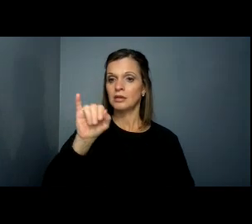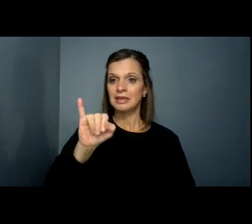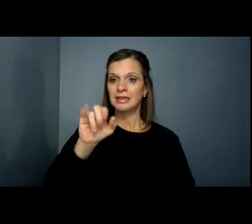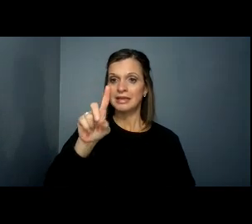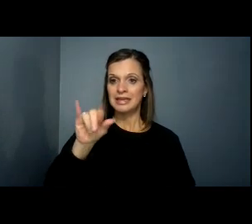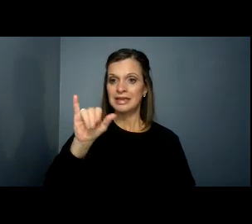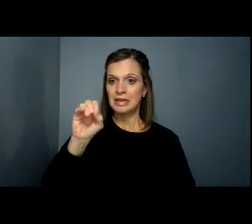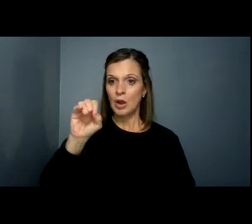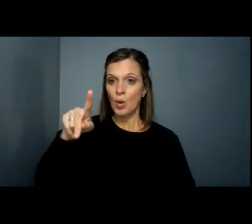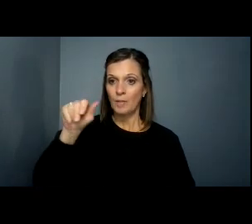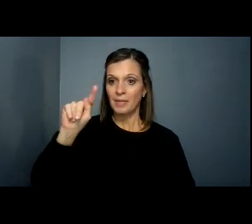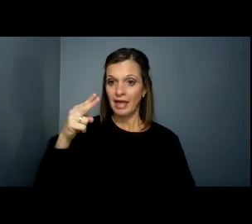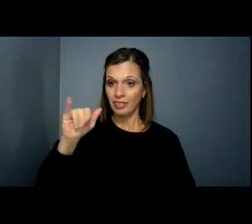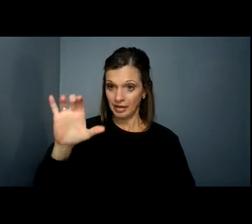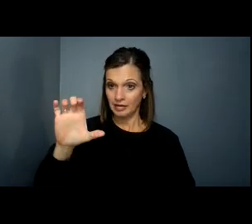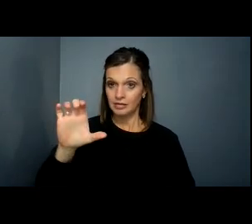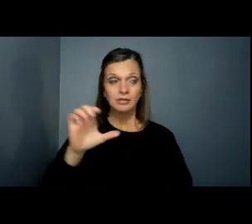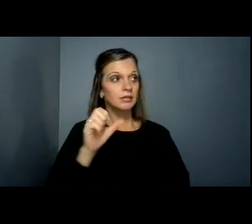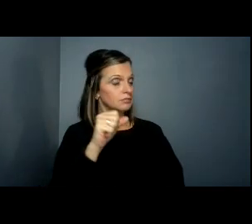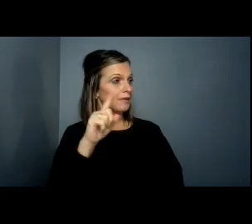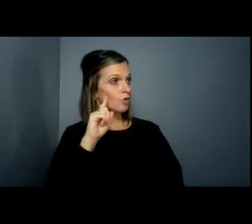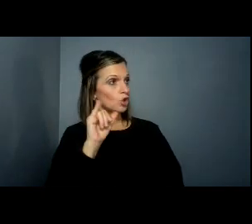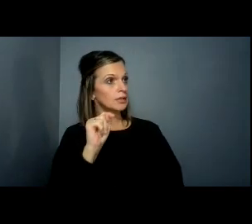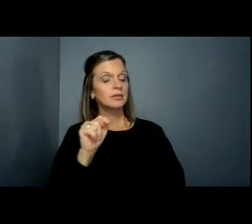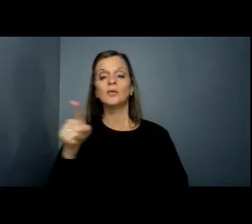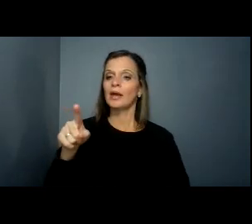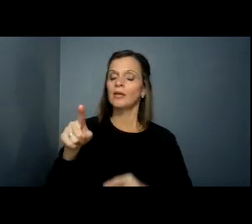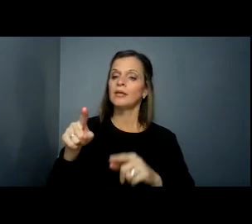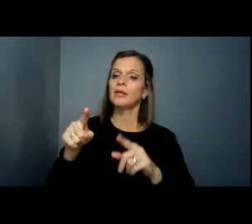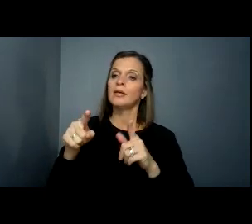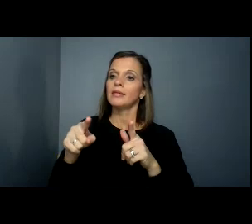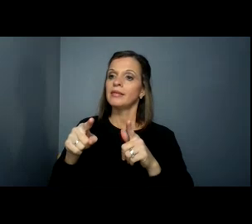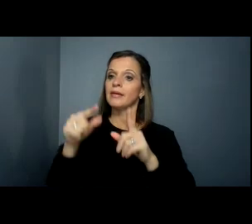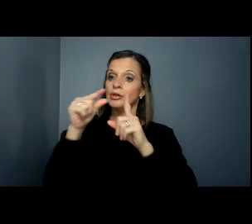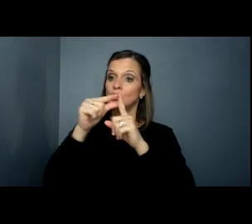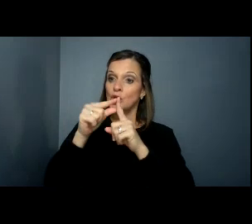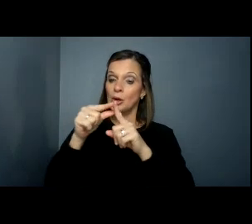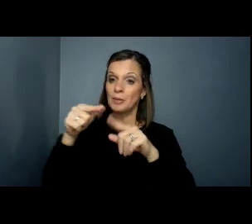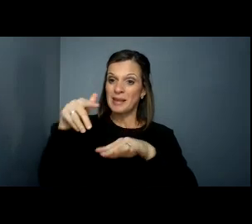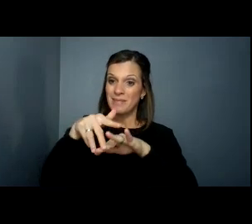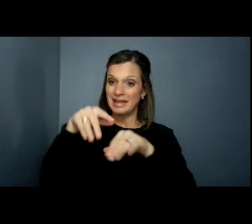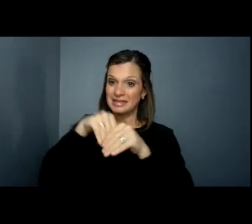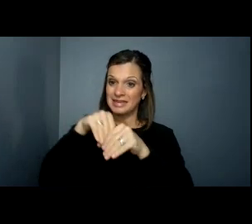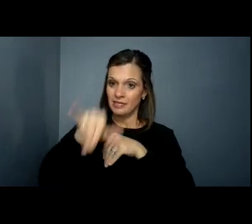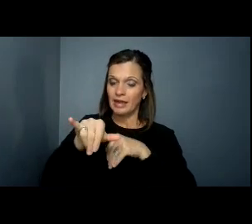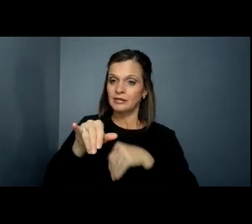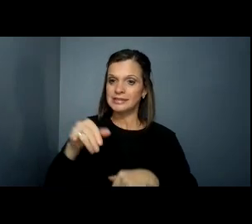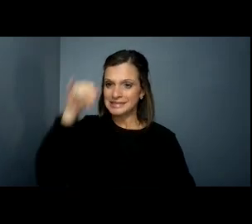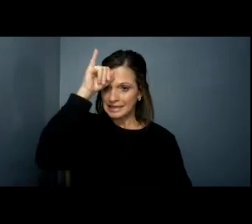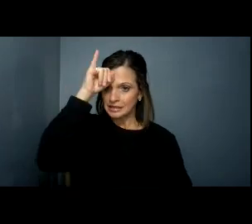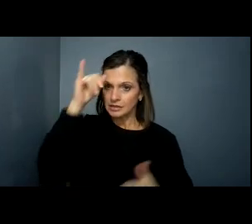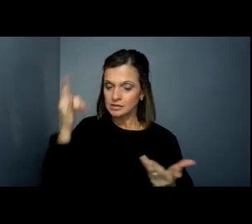and it's just that simple, it's. You can wake up one morning and I've seen it's